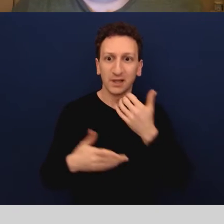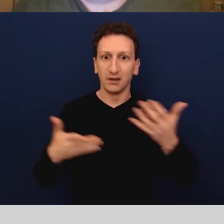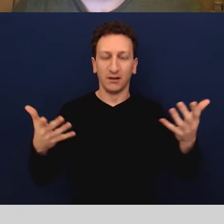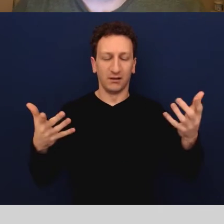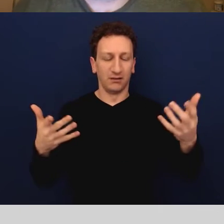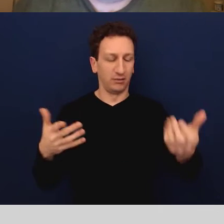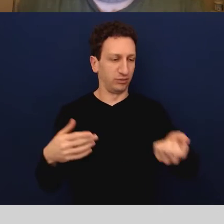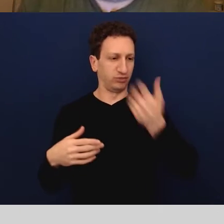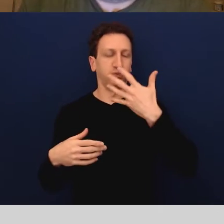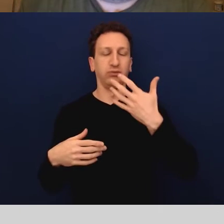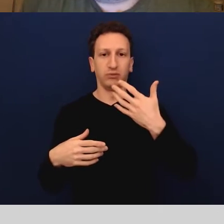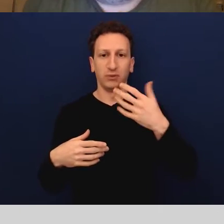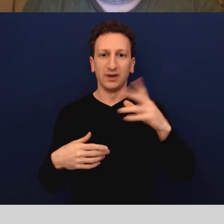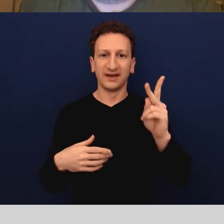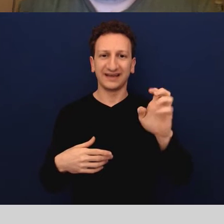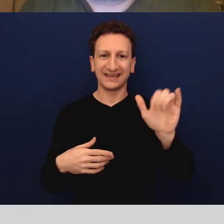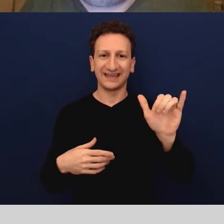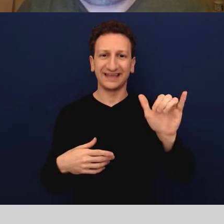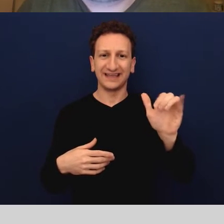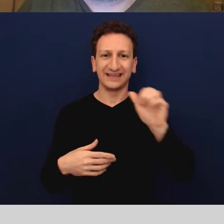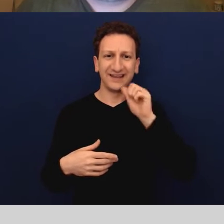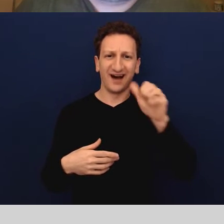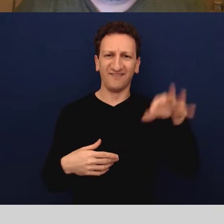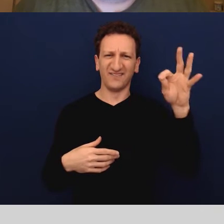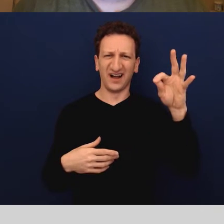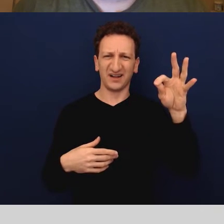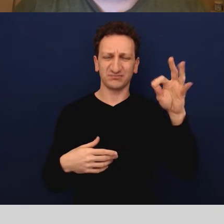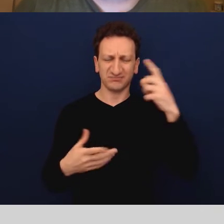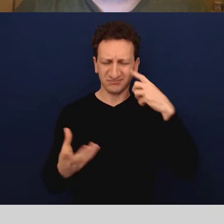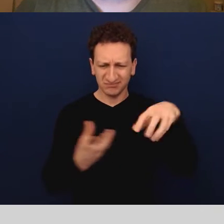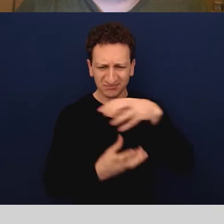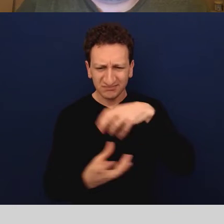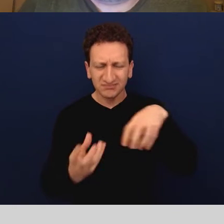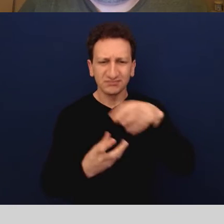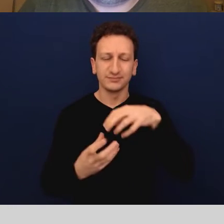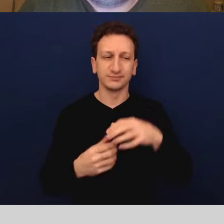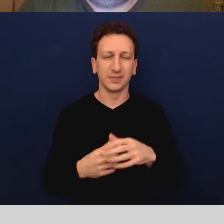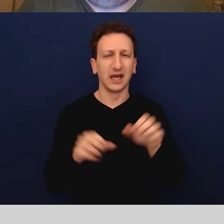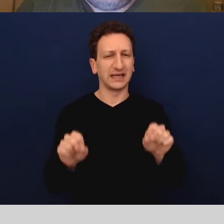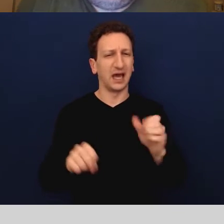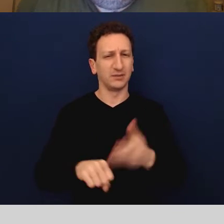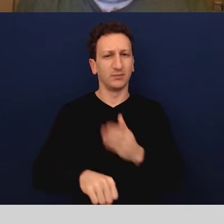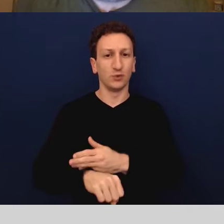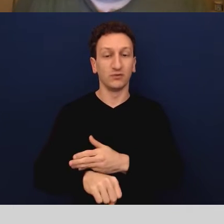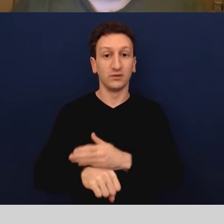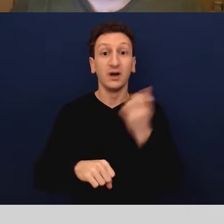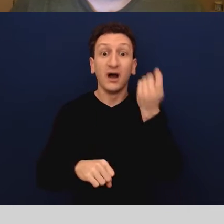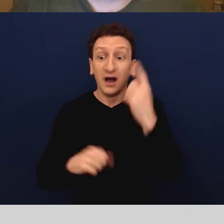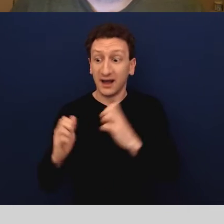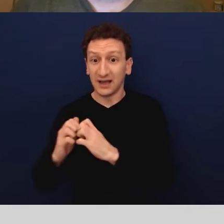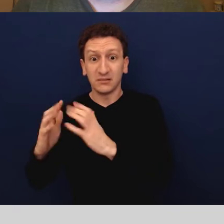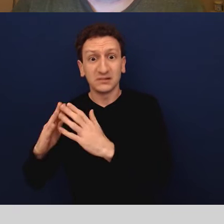you get key not found. It's not great. But implementation is nice.